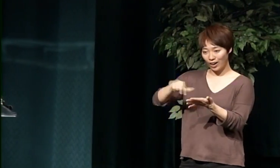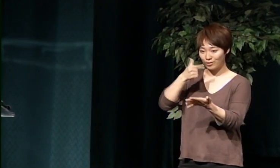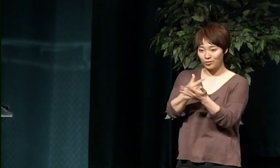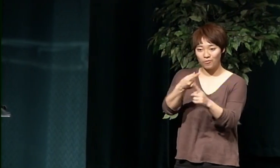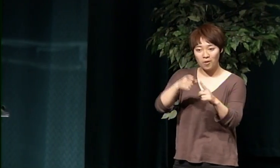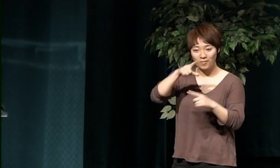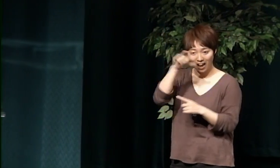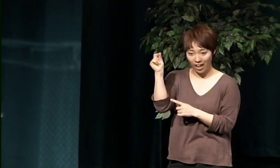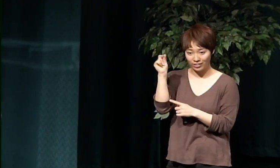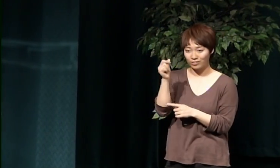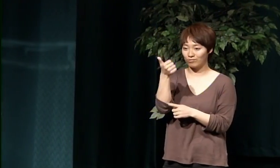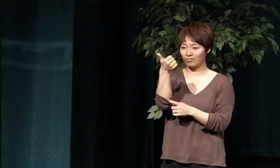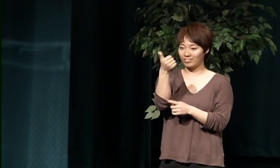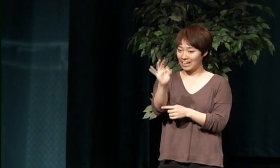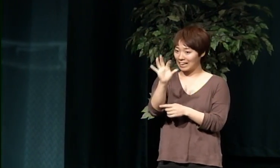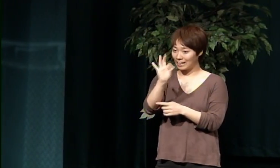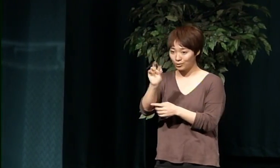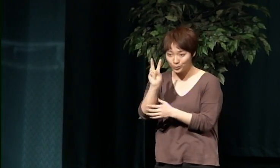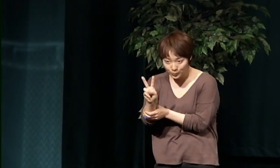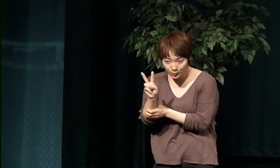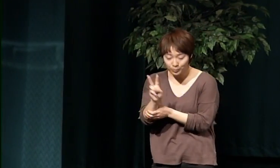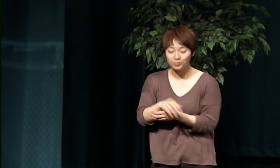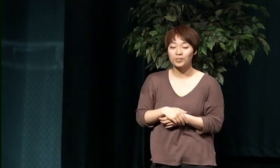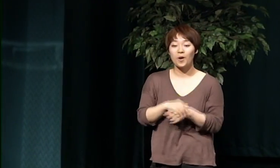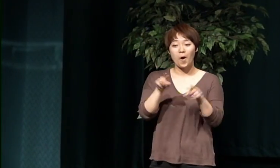She is a graduate of Gallaudet.